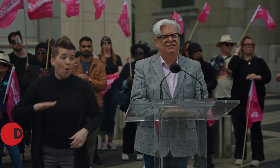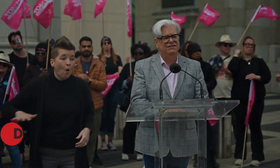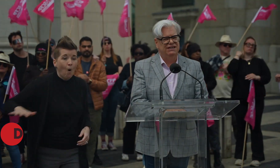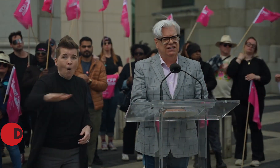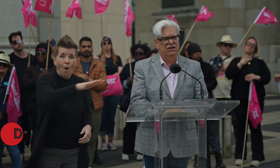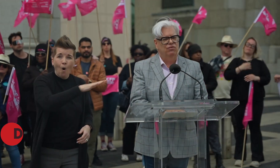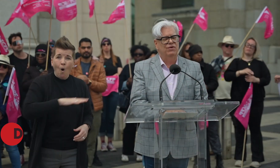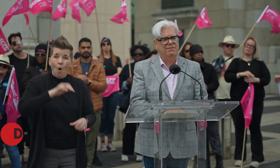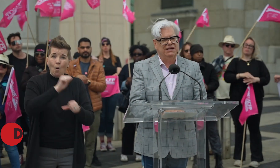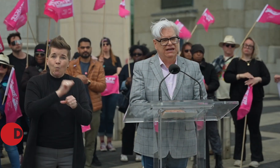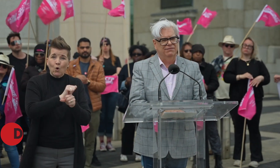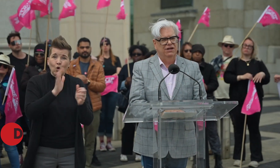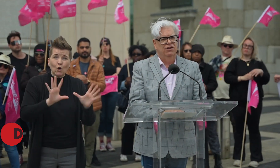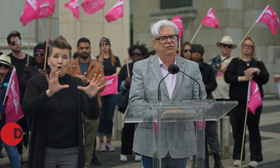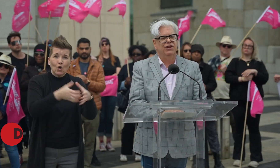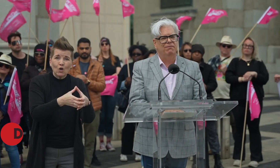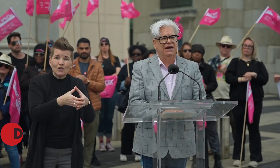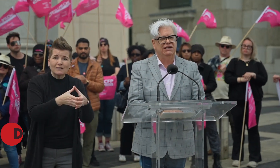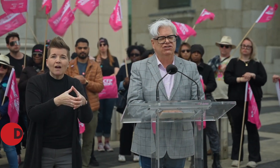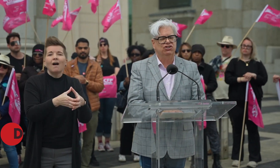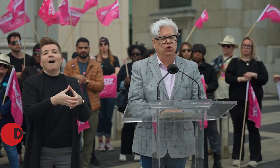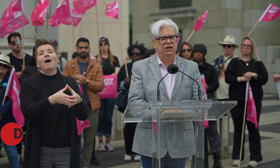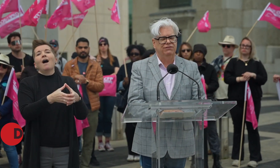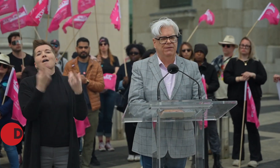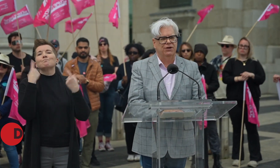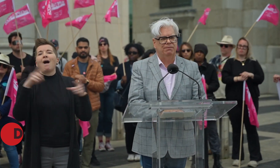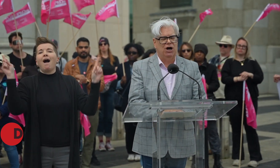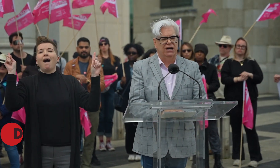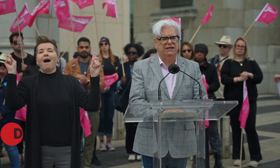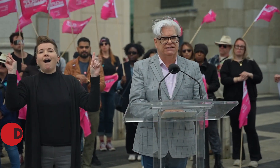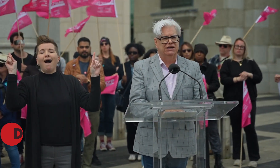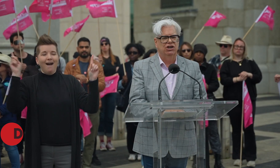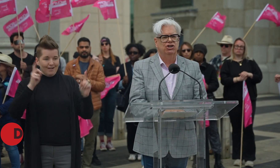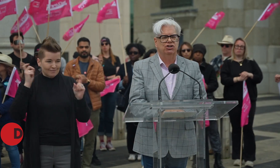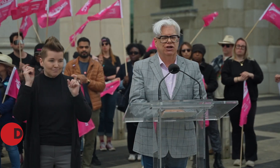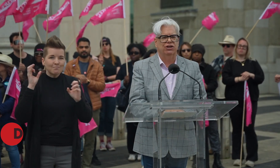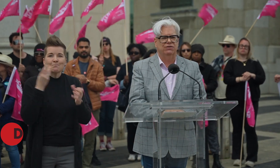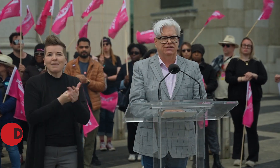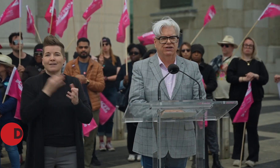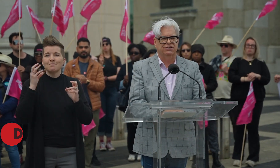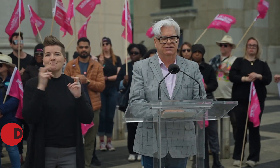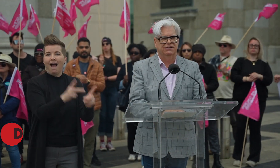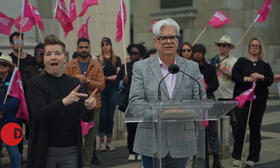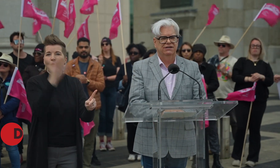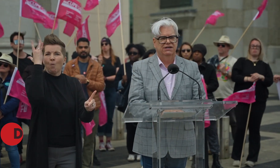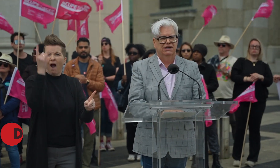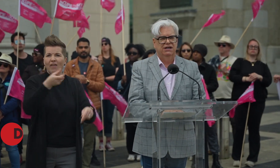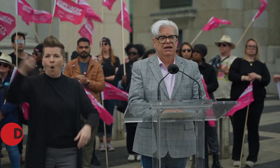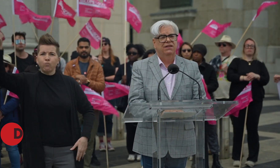It has since been declared unconstitutional and the vast majority of public sector